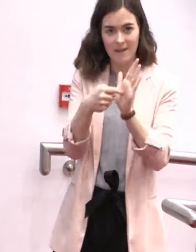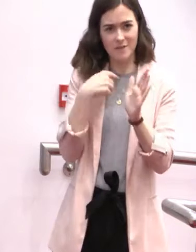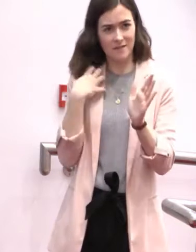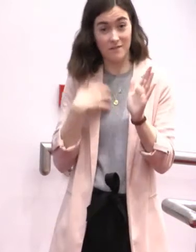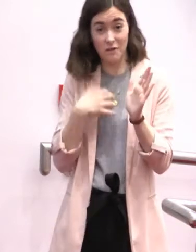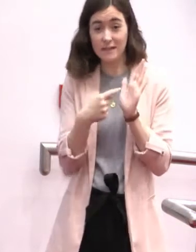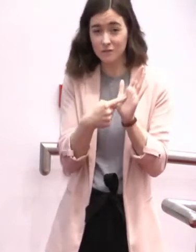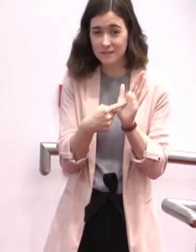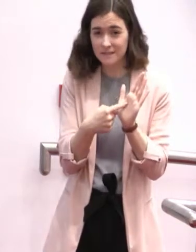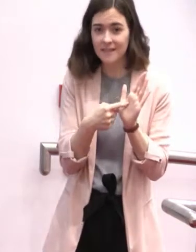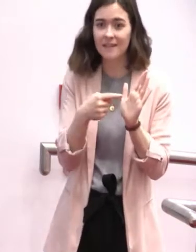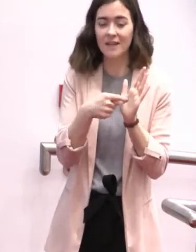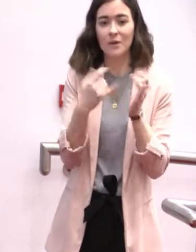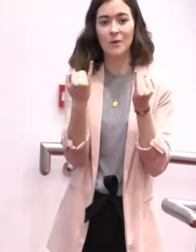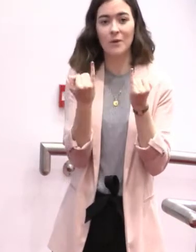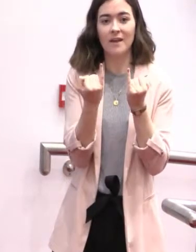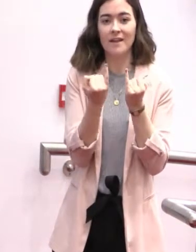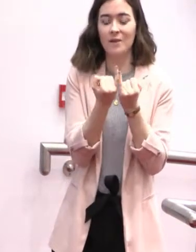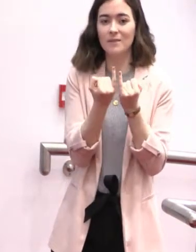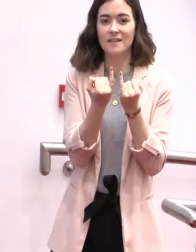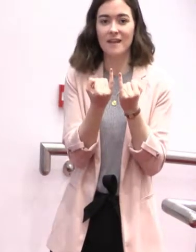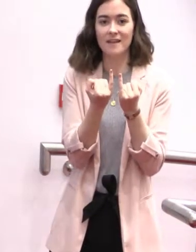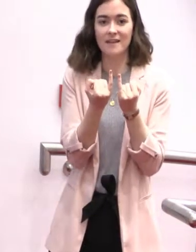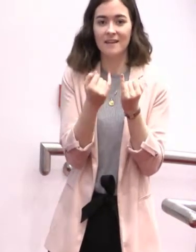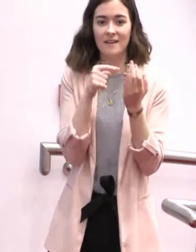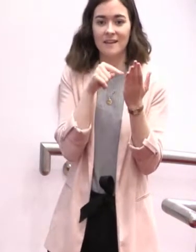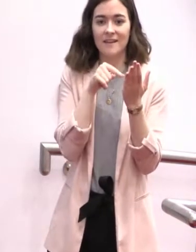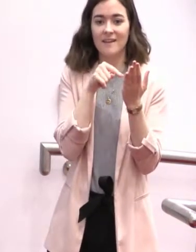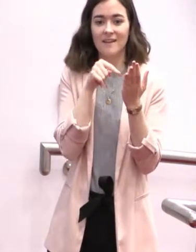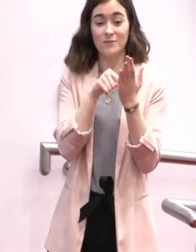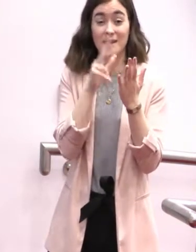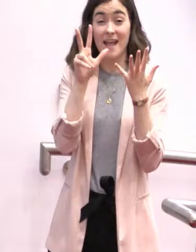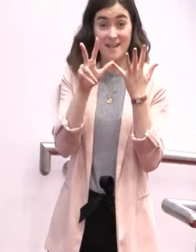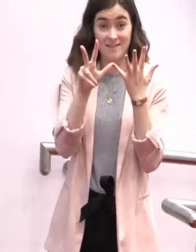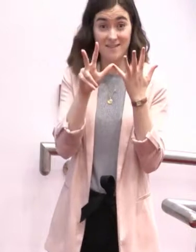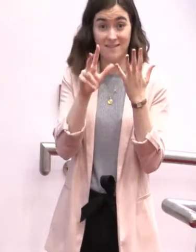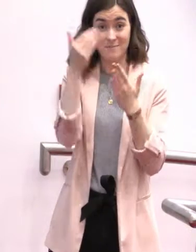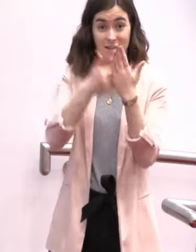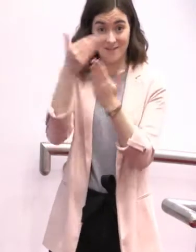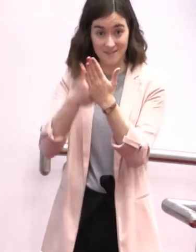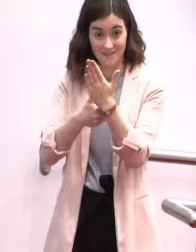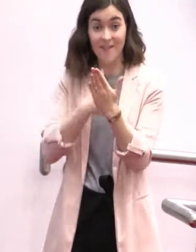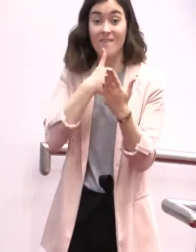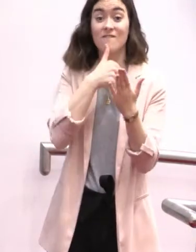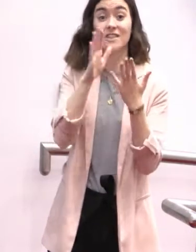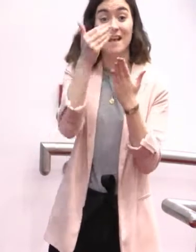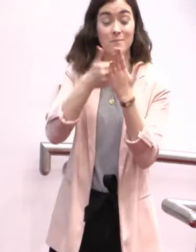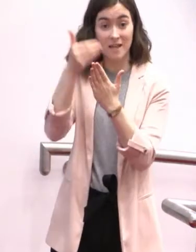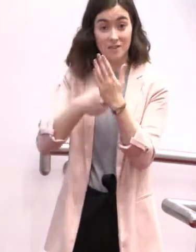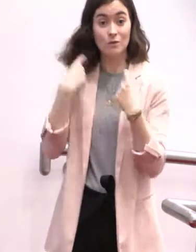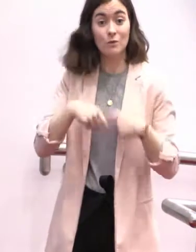It was nine pages long and in the first eight pages the social worker wrote about how my